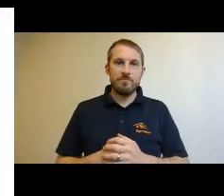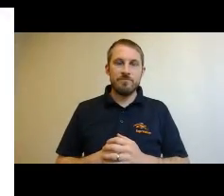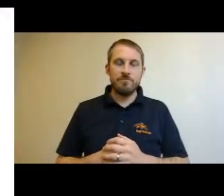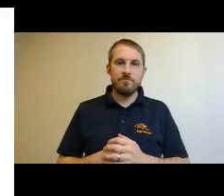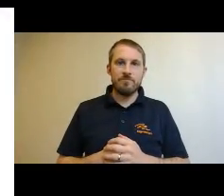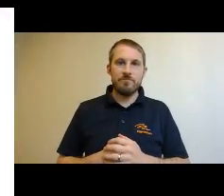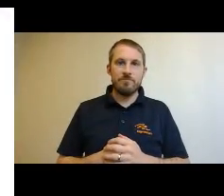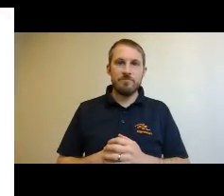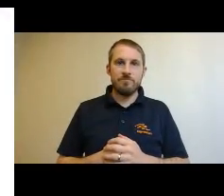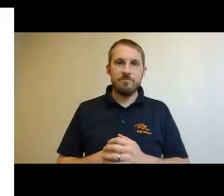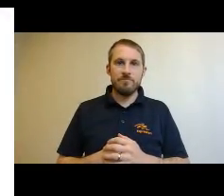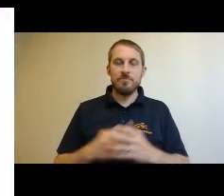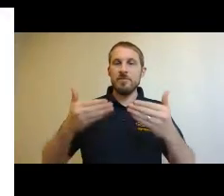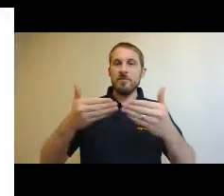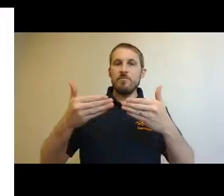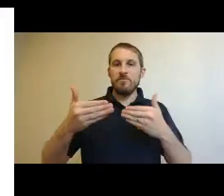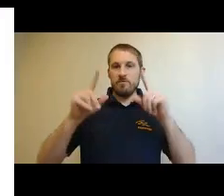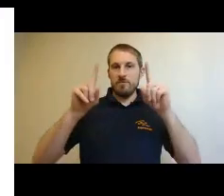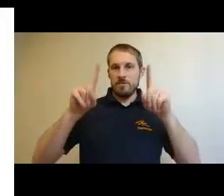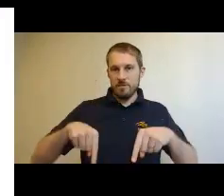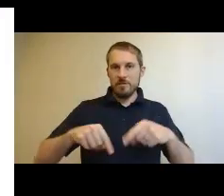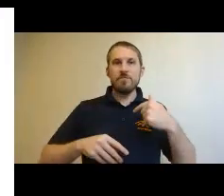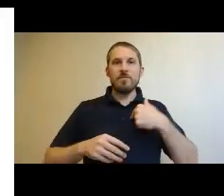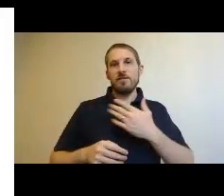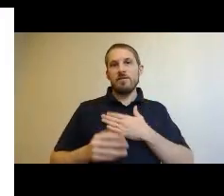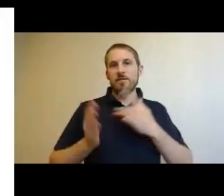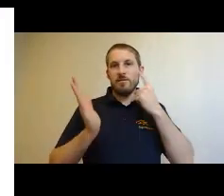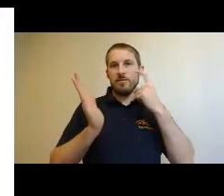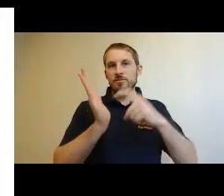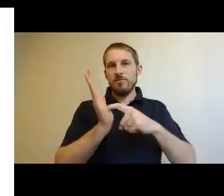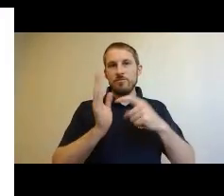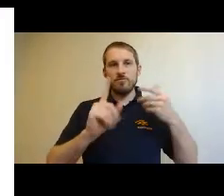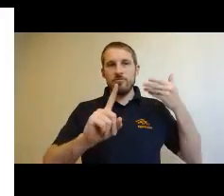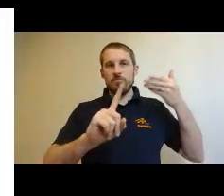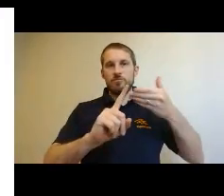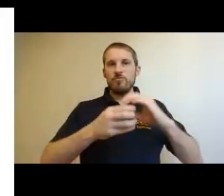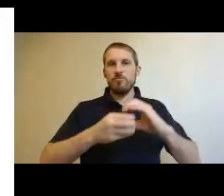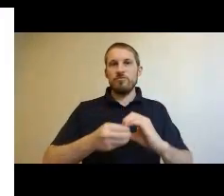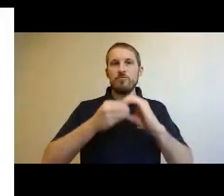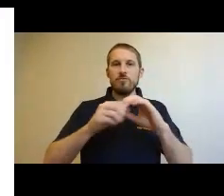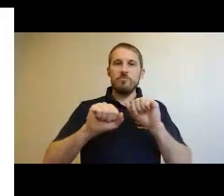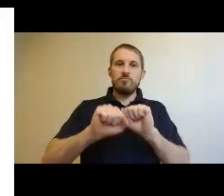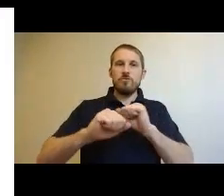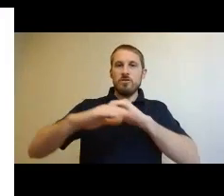Before we begin, I would like to acknowledge the Traditional Custodians of the Countries on which we meet today, and their